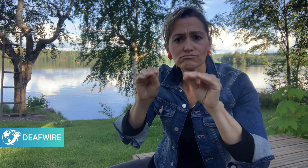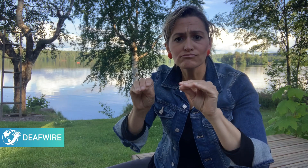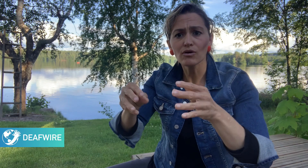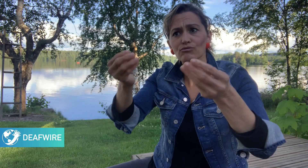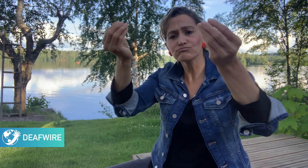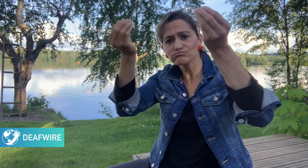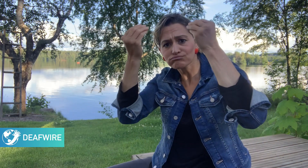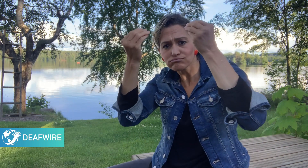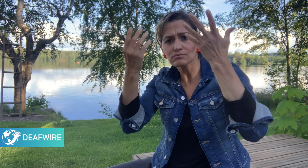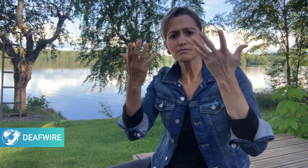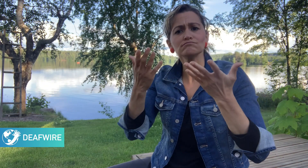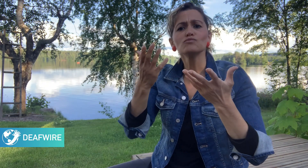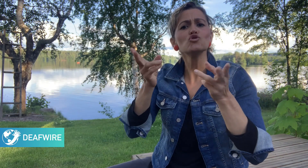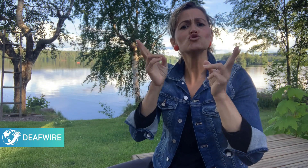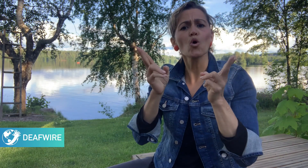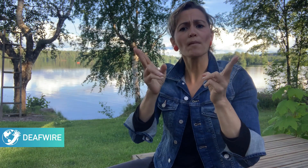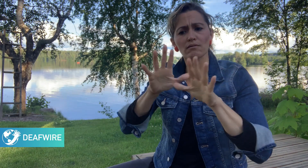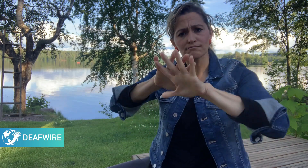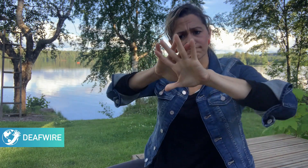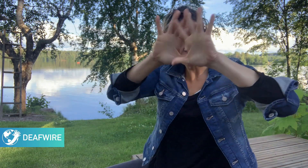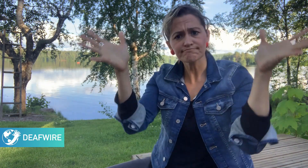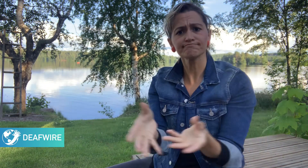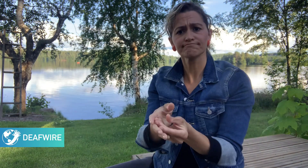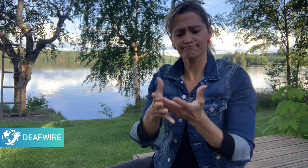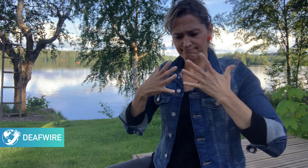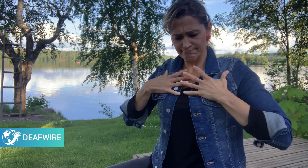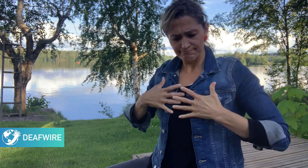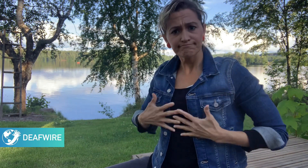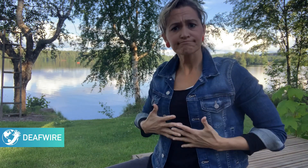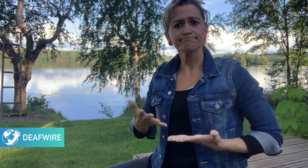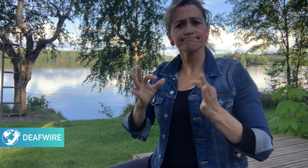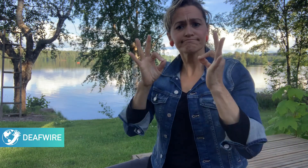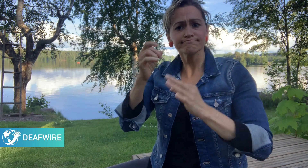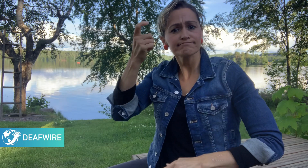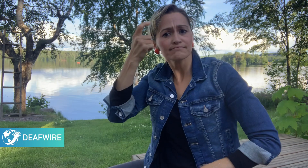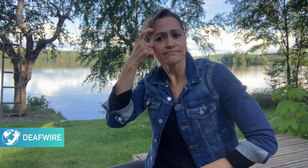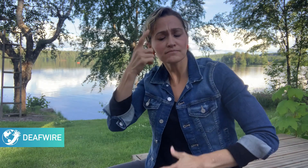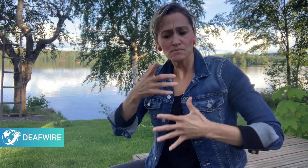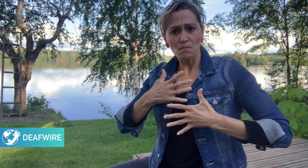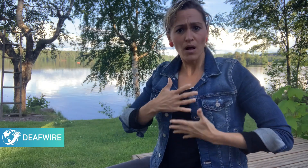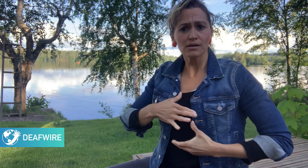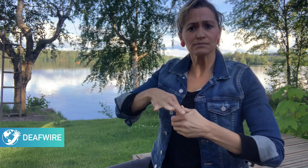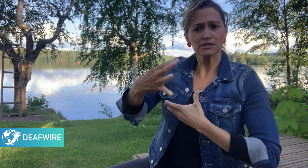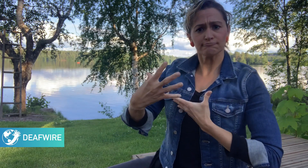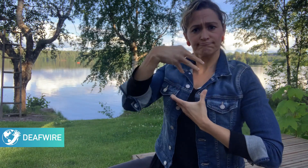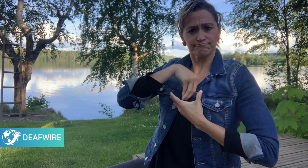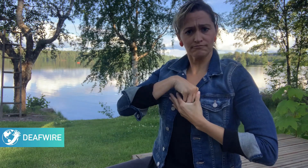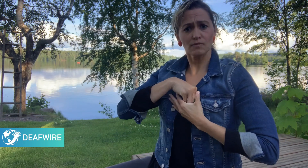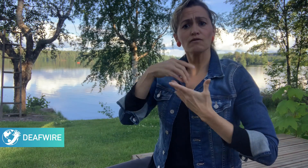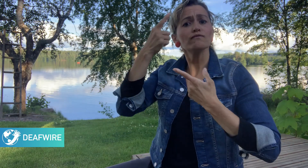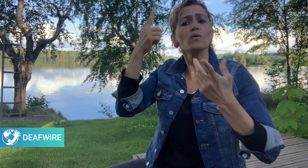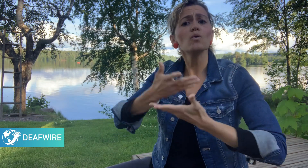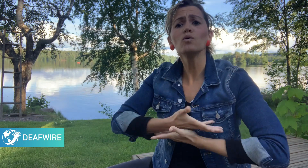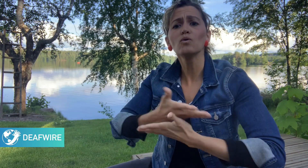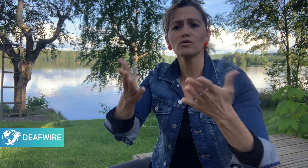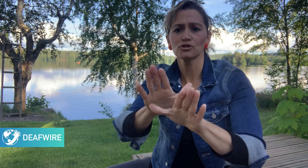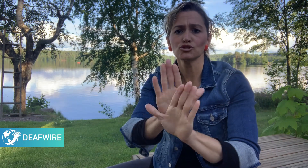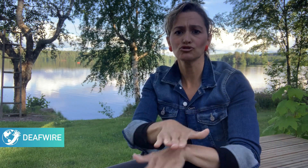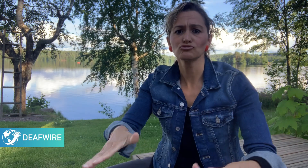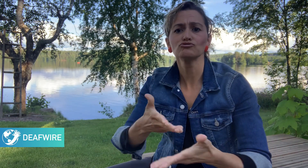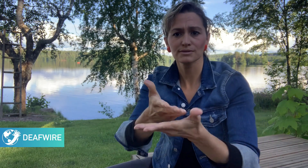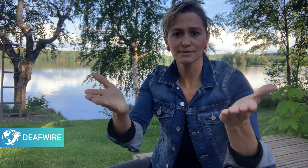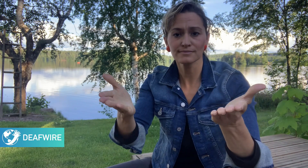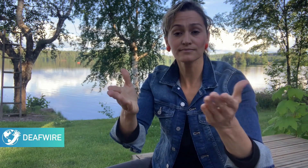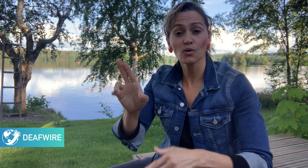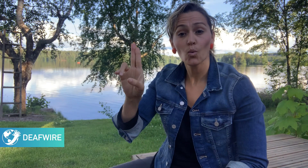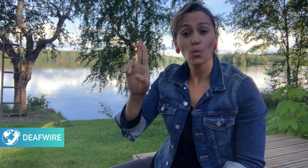welfare of children. UNICEF recently announced two projects